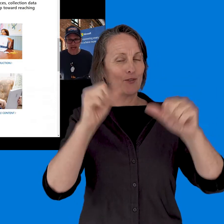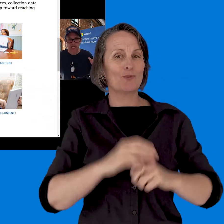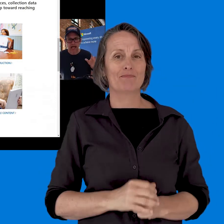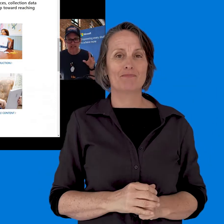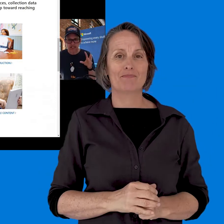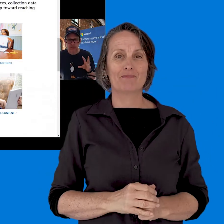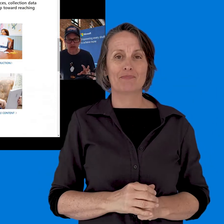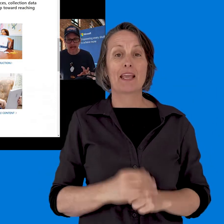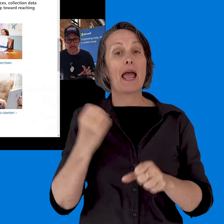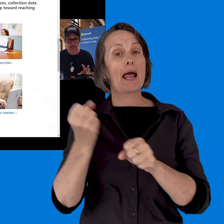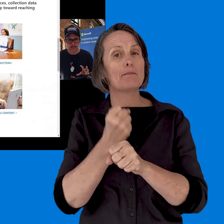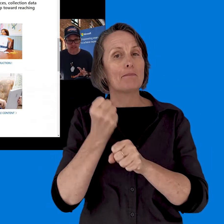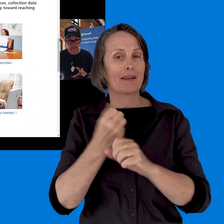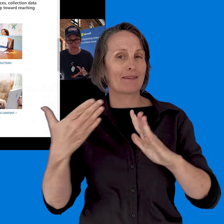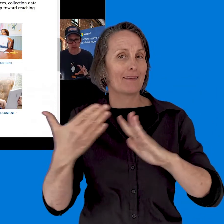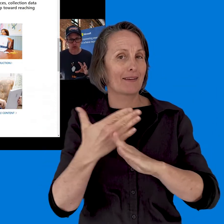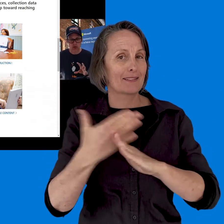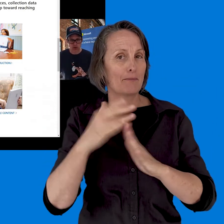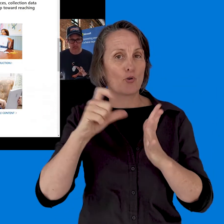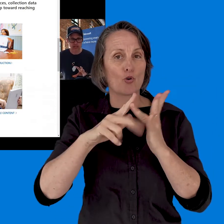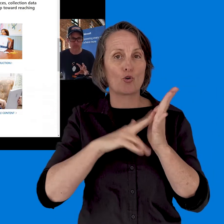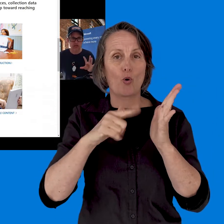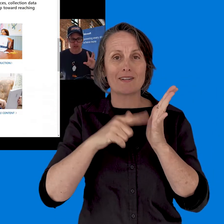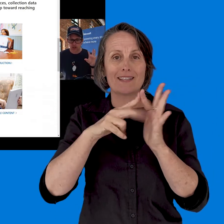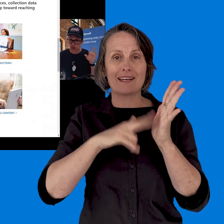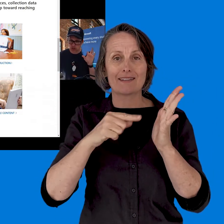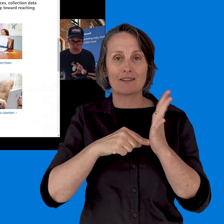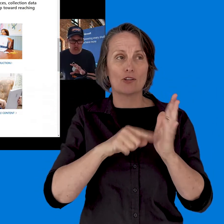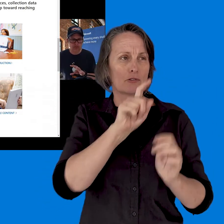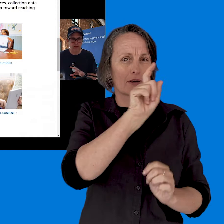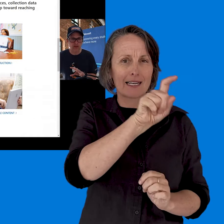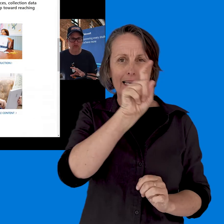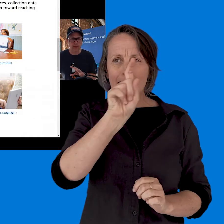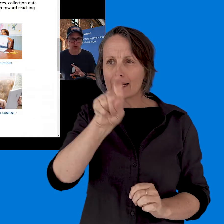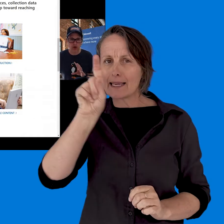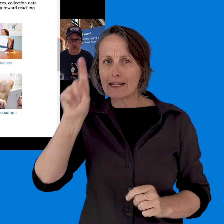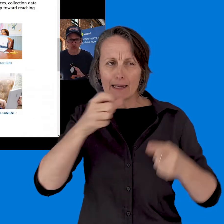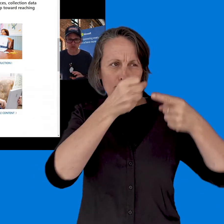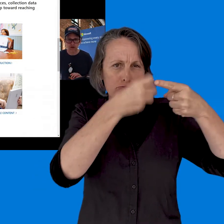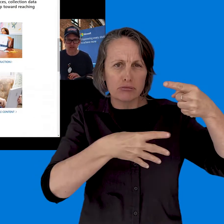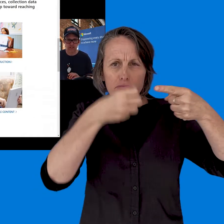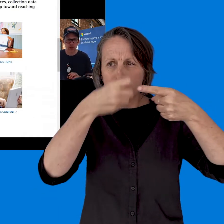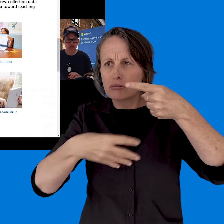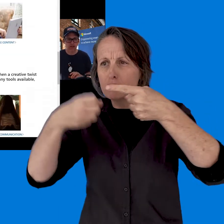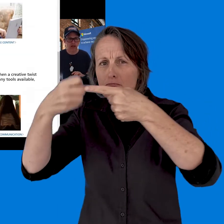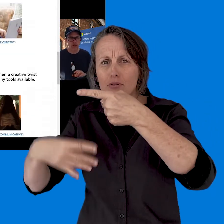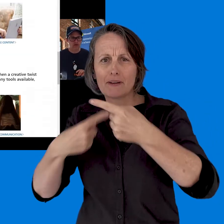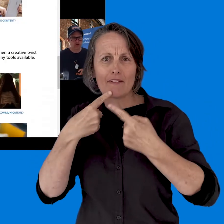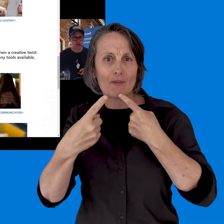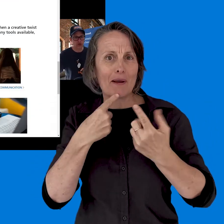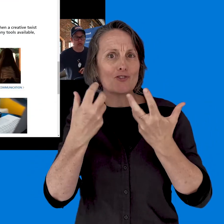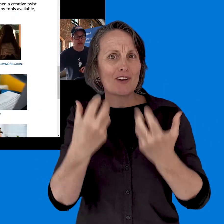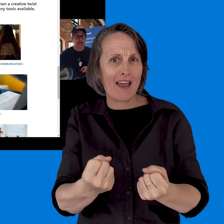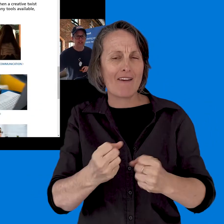And lastly, creating accessible content. Jump down those rabbit holes you find there's a lot there for you.